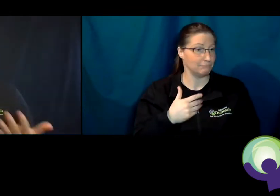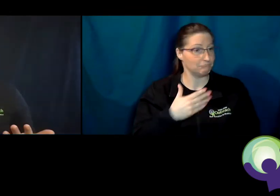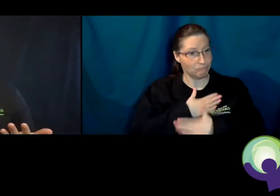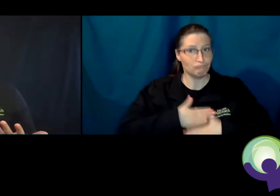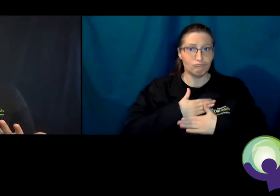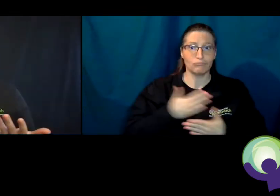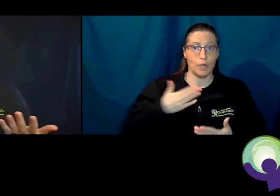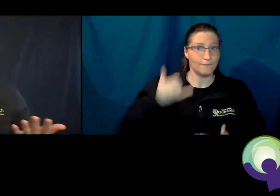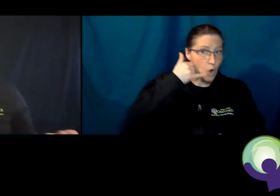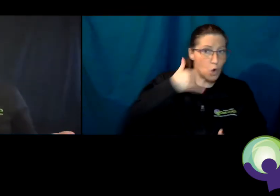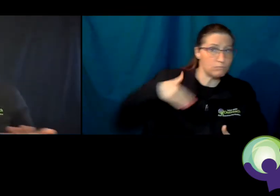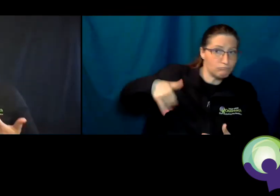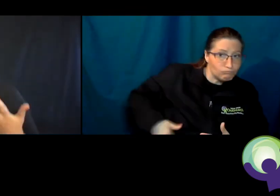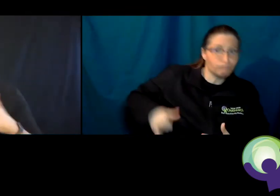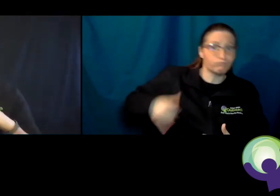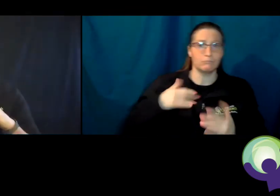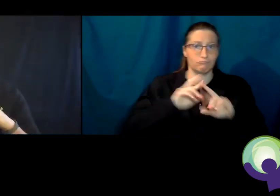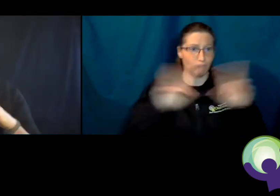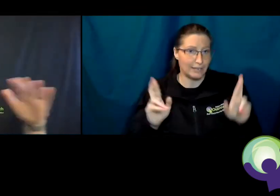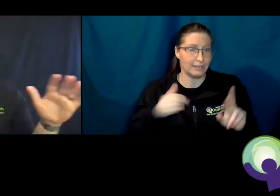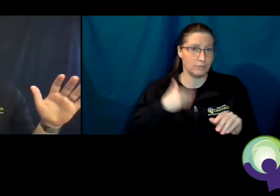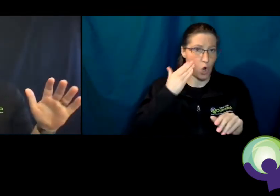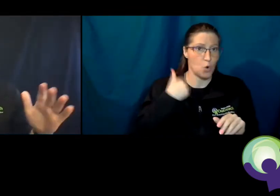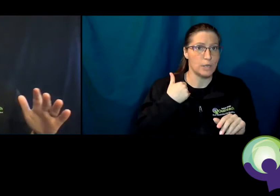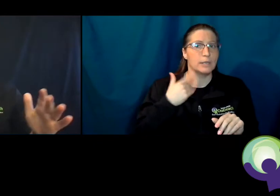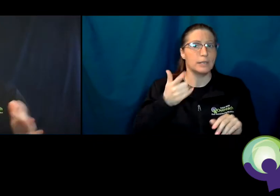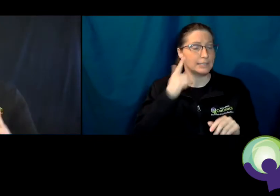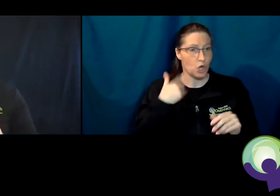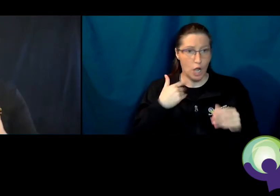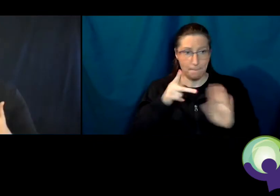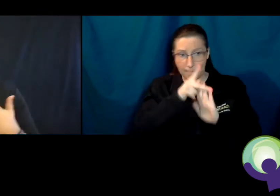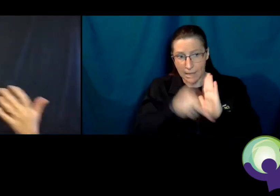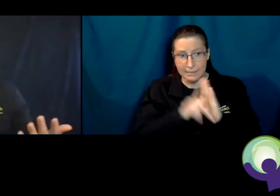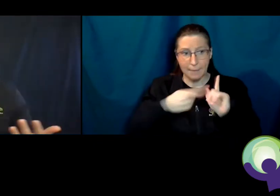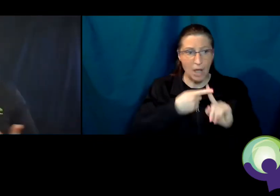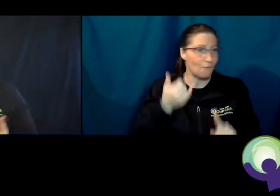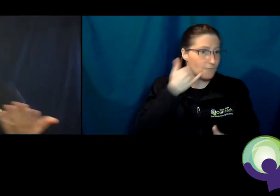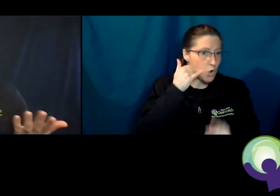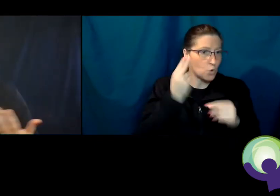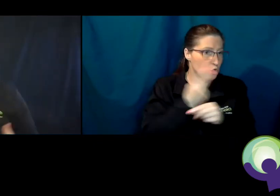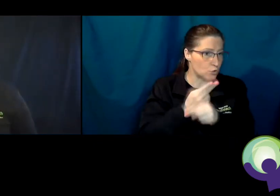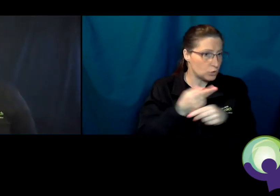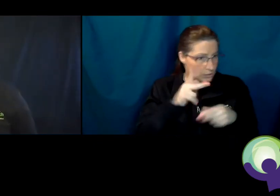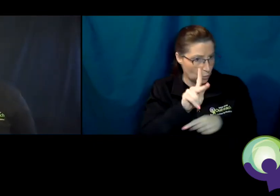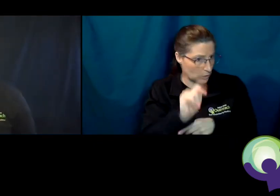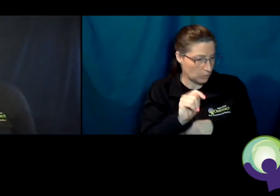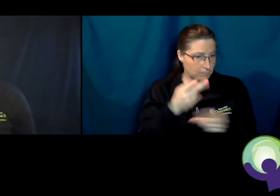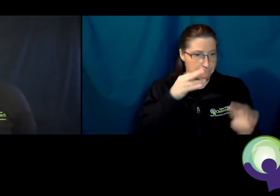something that there's a blanket policy for at Kwik Trip? Can you explain that a little bit?